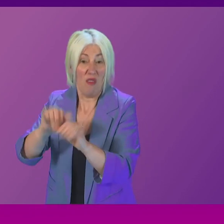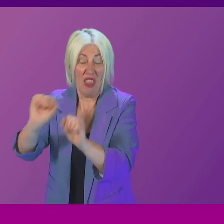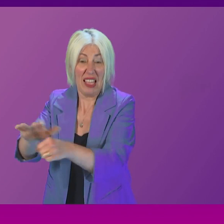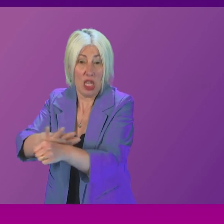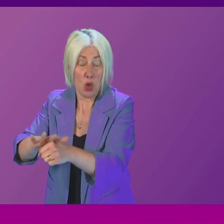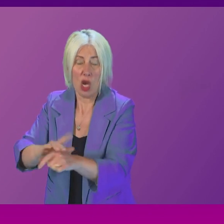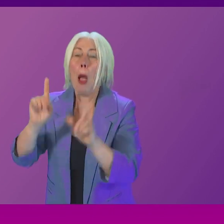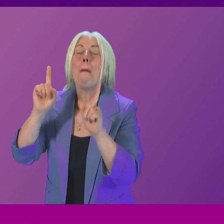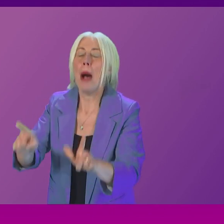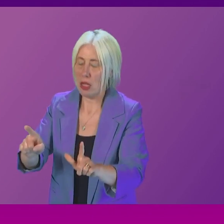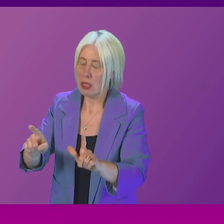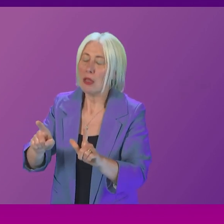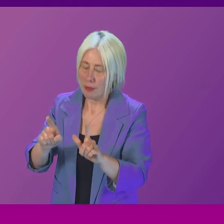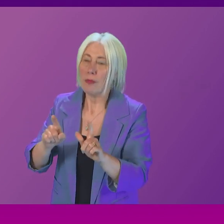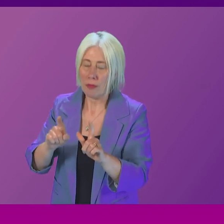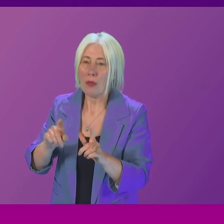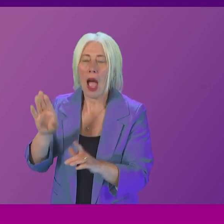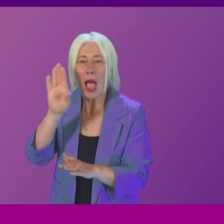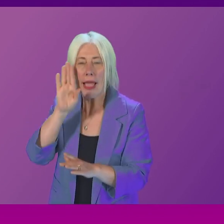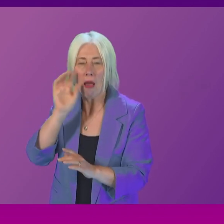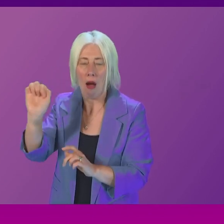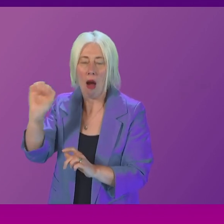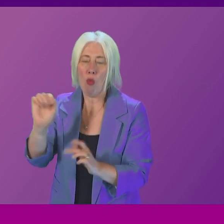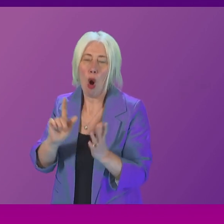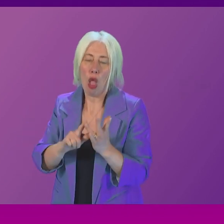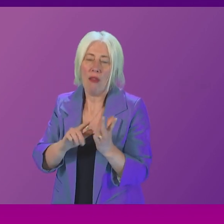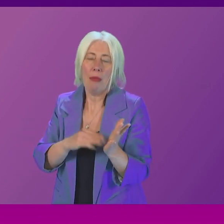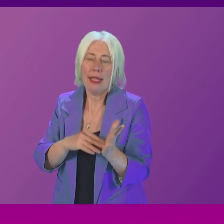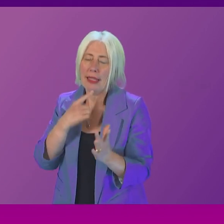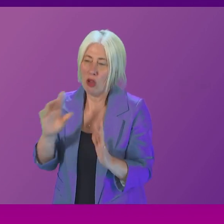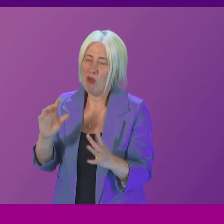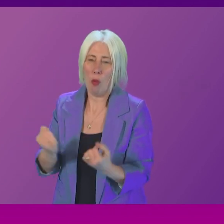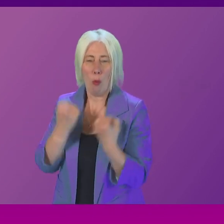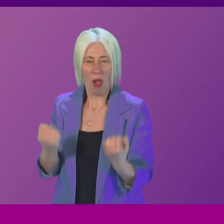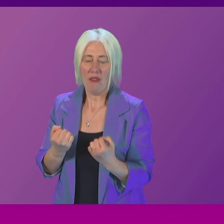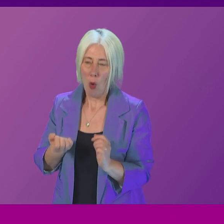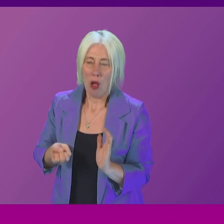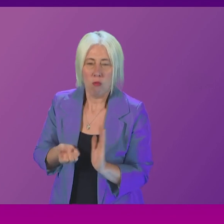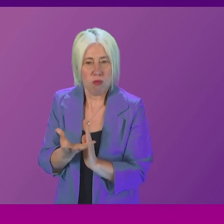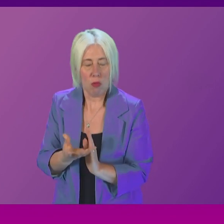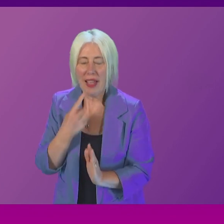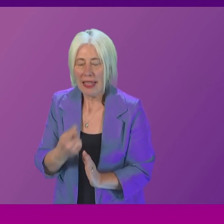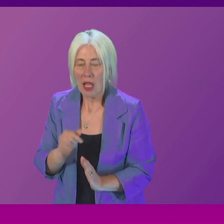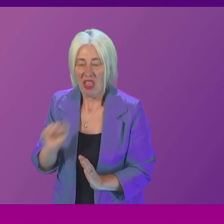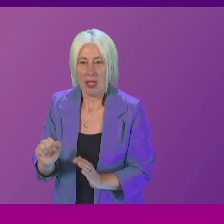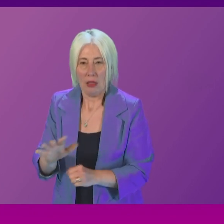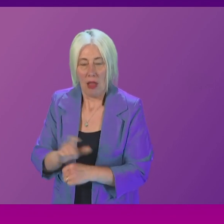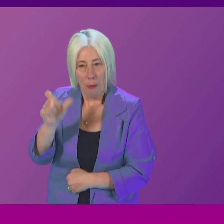However, I hear what he has to say. He has made a very powerful contribution on behalf of his constituents, and I cannot imagine